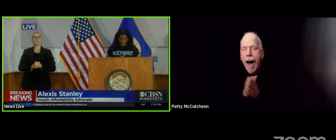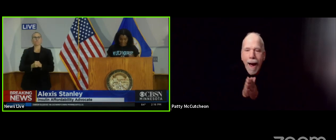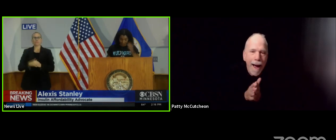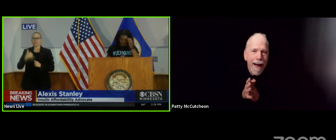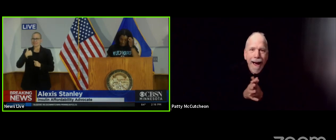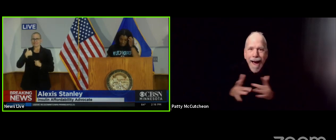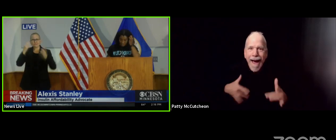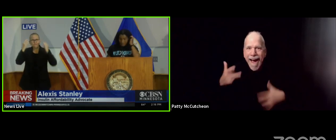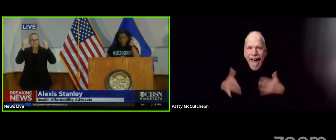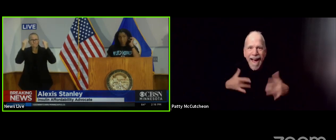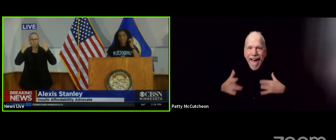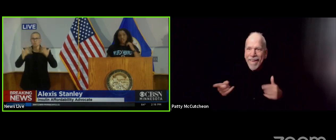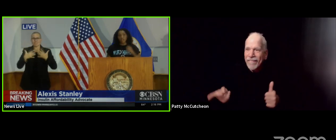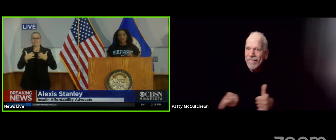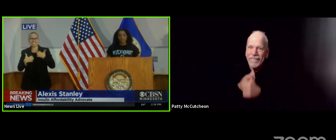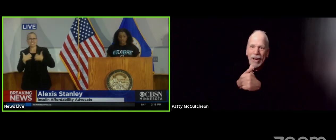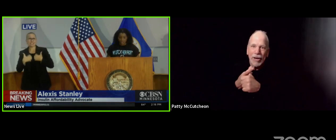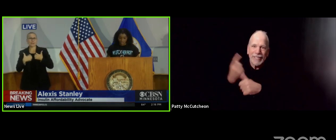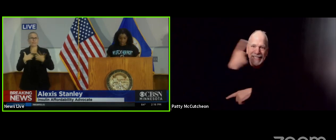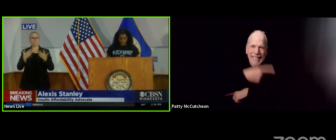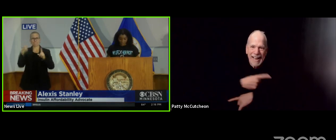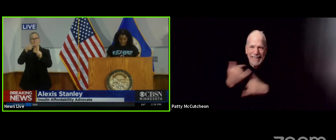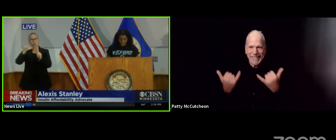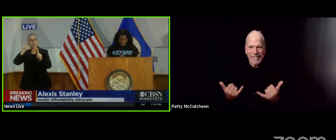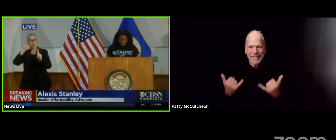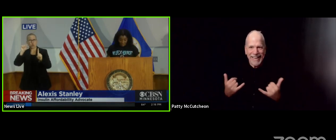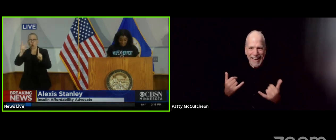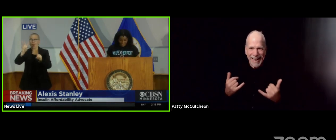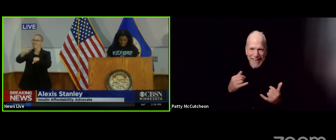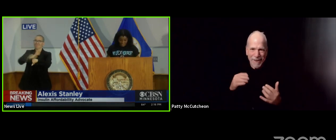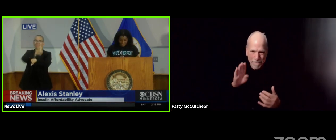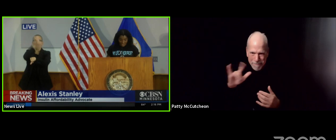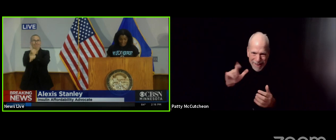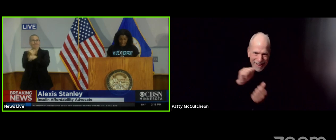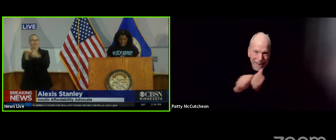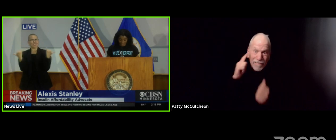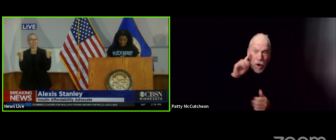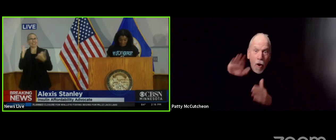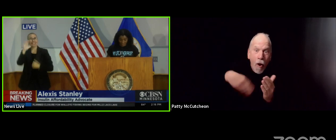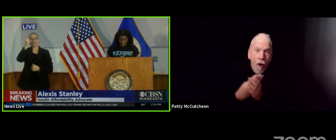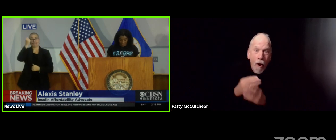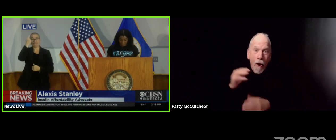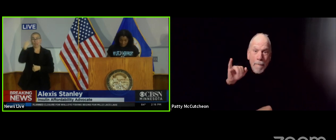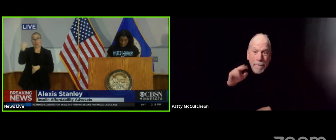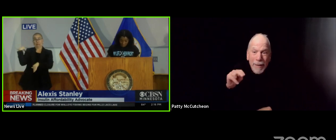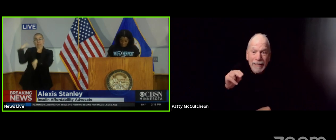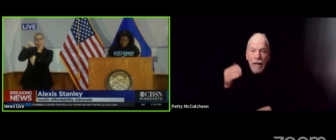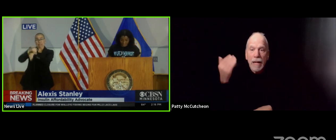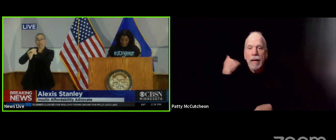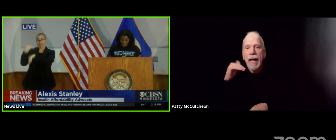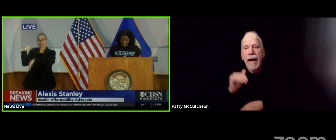00 P.M. LAST NIGHT, I SAW A TWEET ABOUT THE PHARMACEUTICAL COMPANIES SUING THE STATE OF